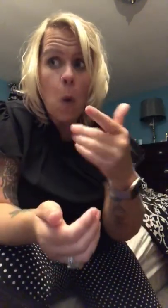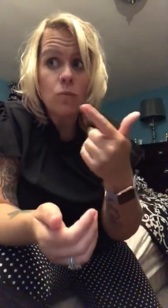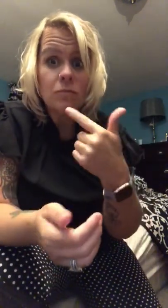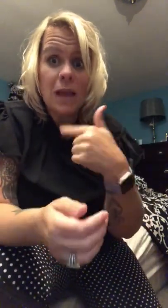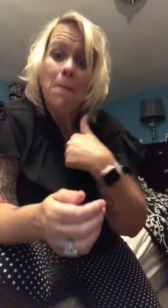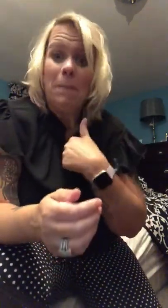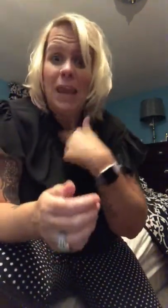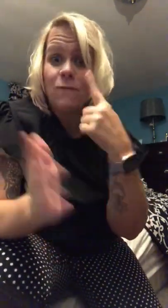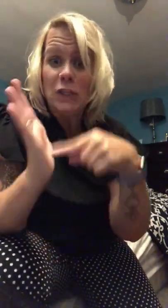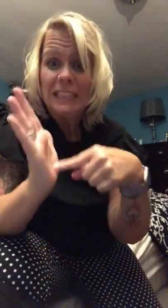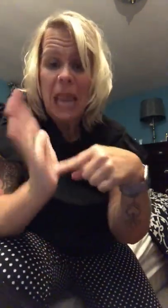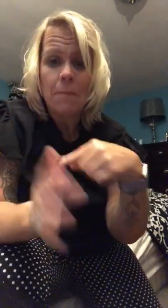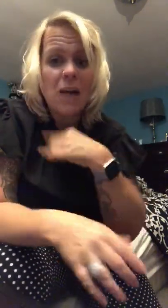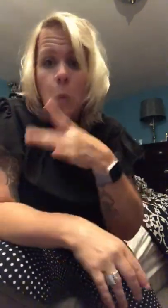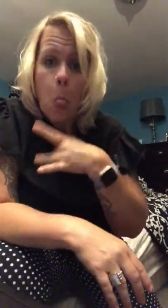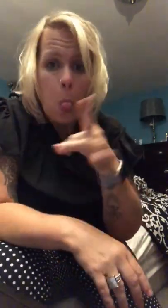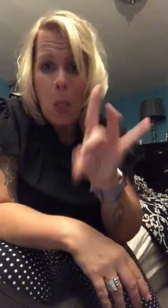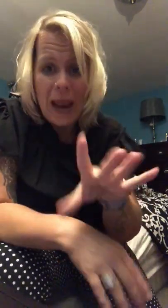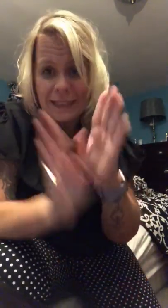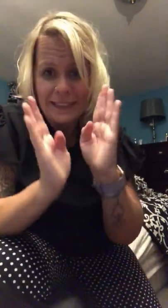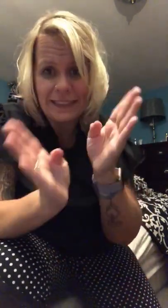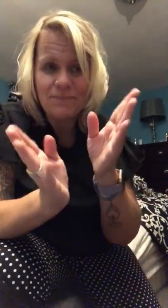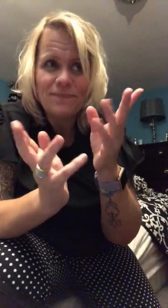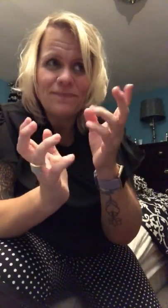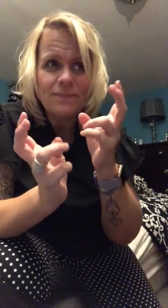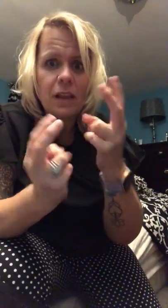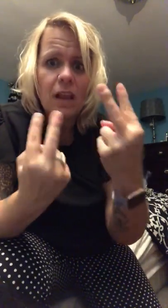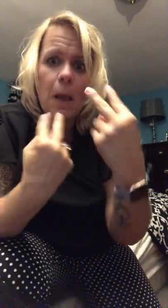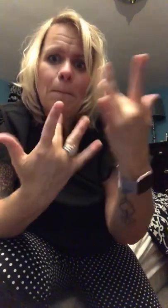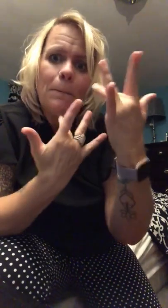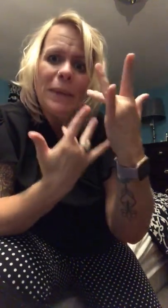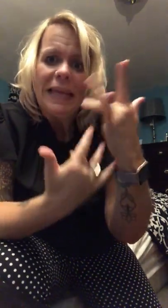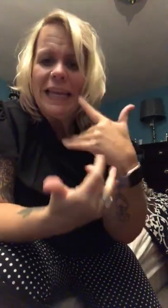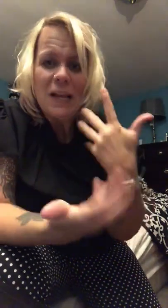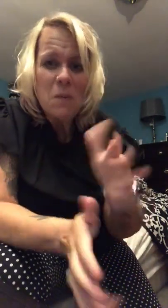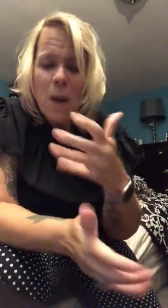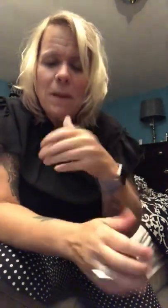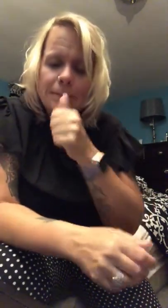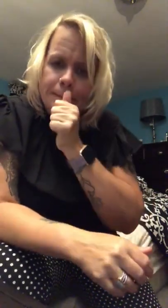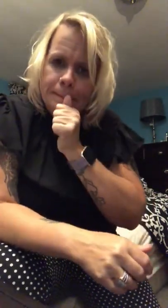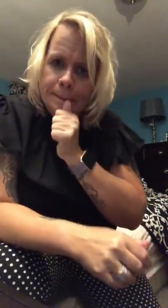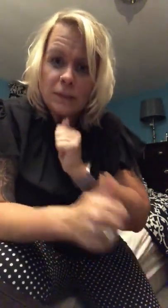For example, I don't like being pitied even though I still have to cope with my difficult feelings and